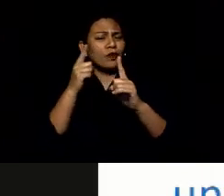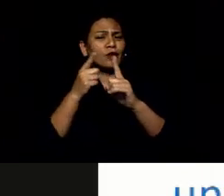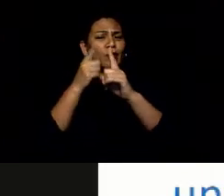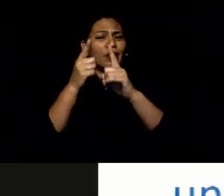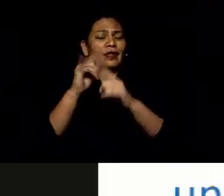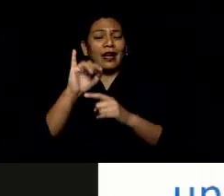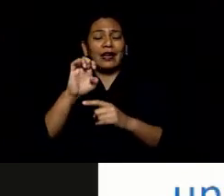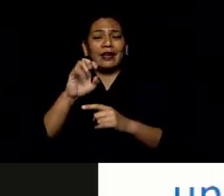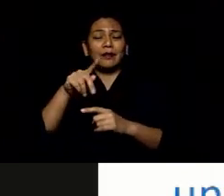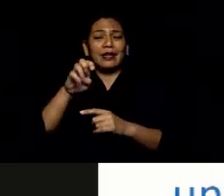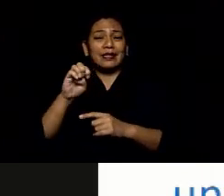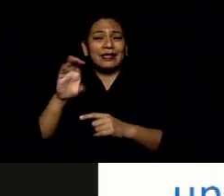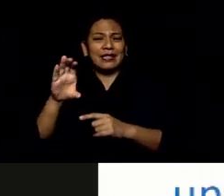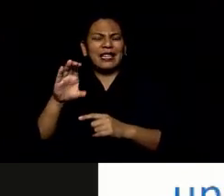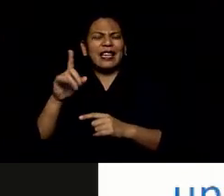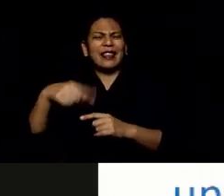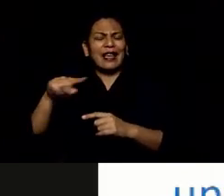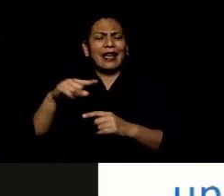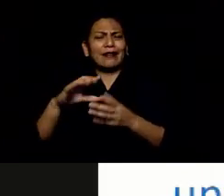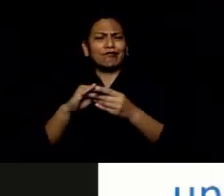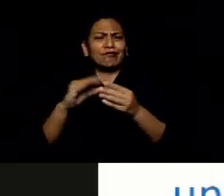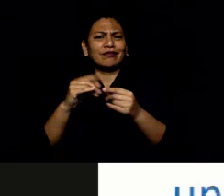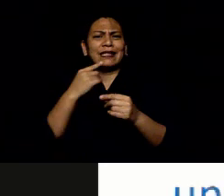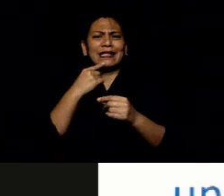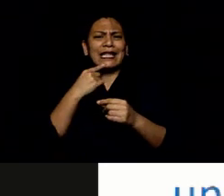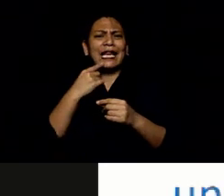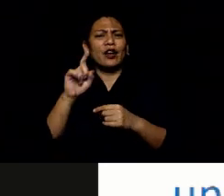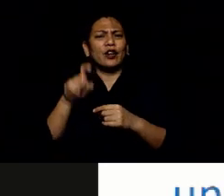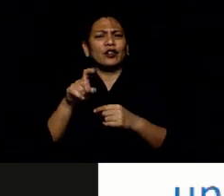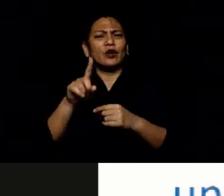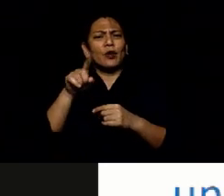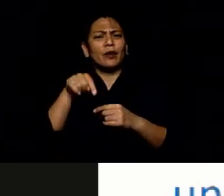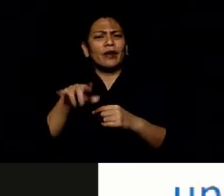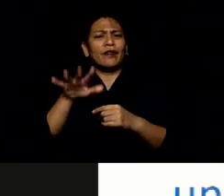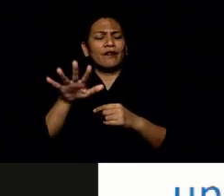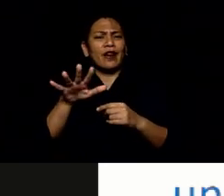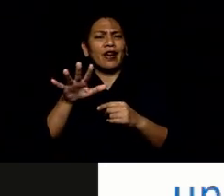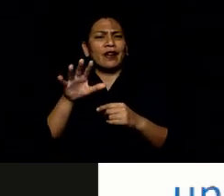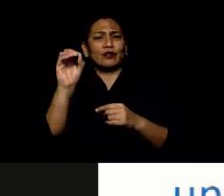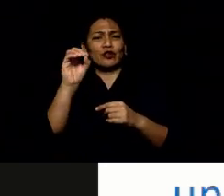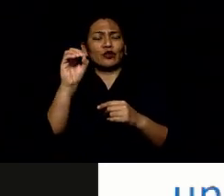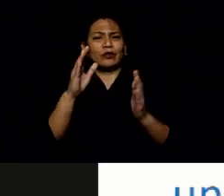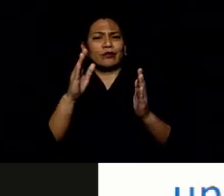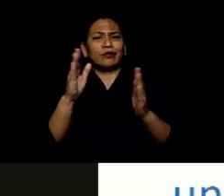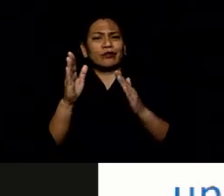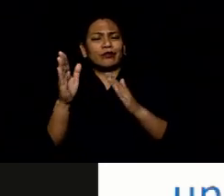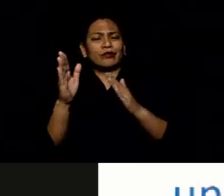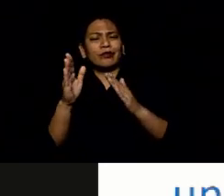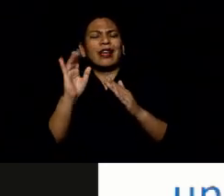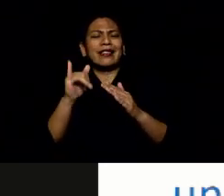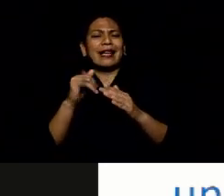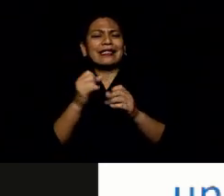is 1.5 degrees is kind of our safe limit of change.